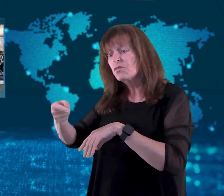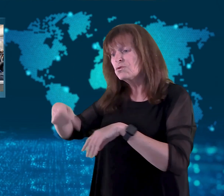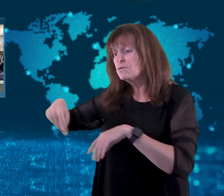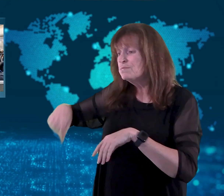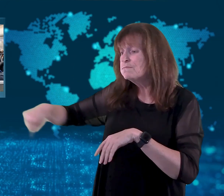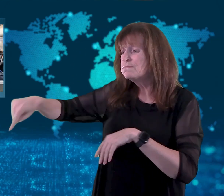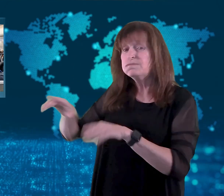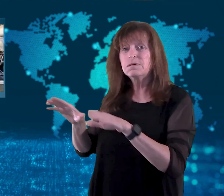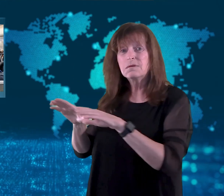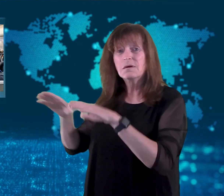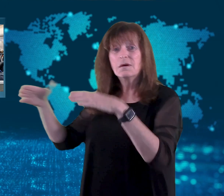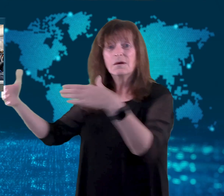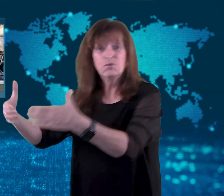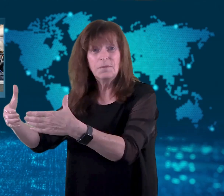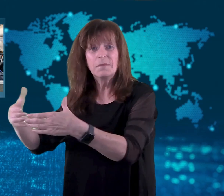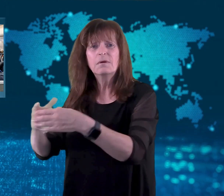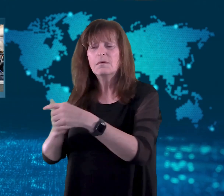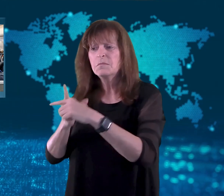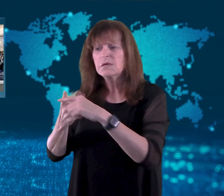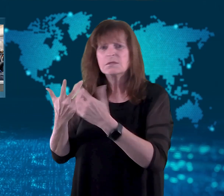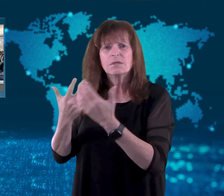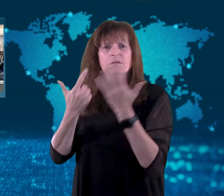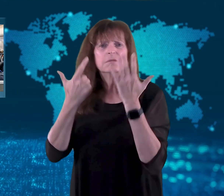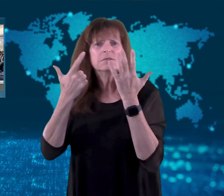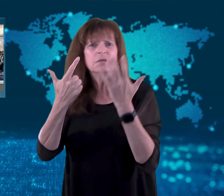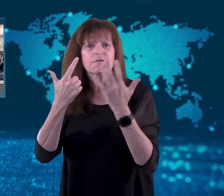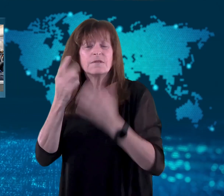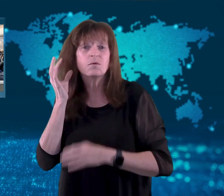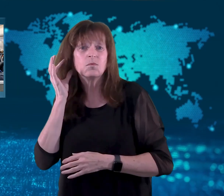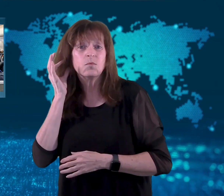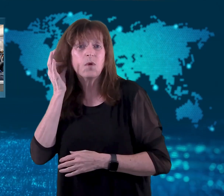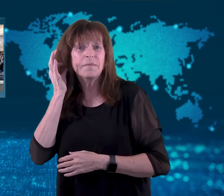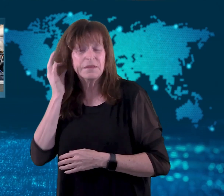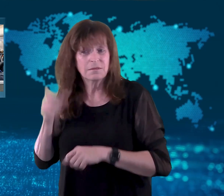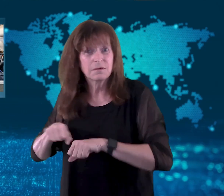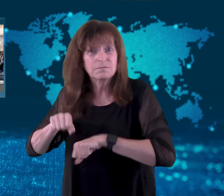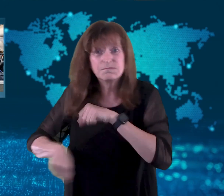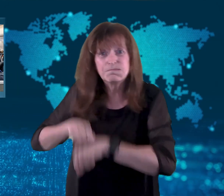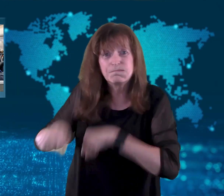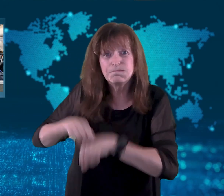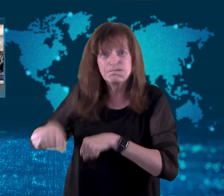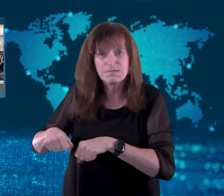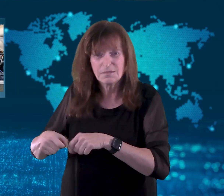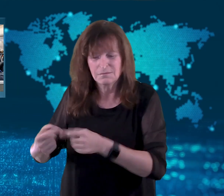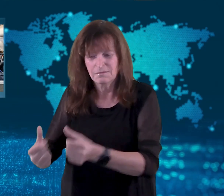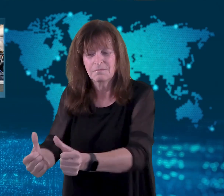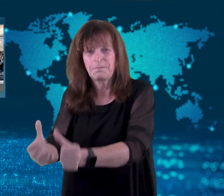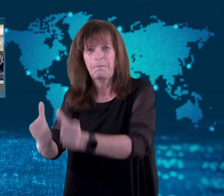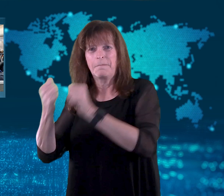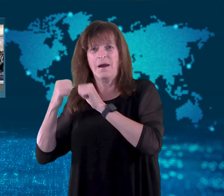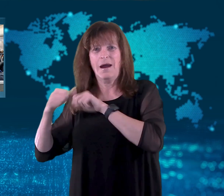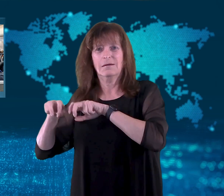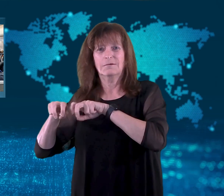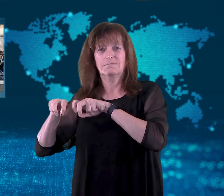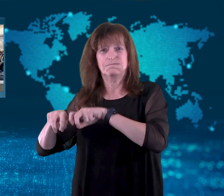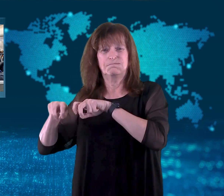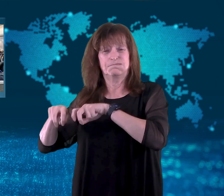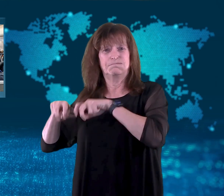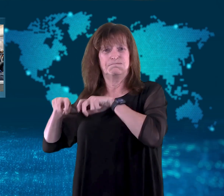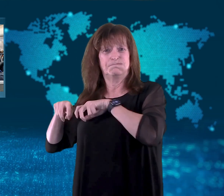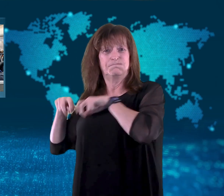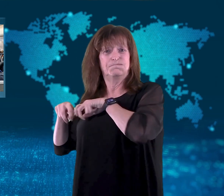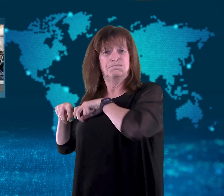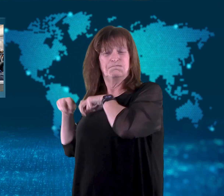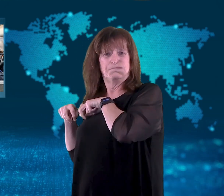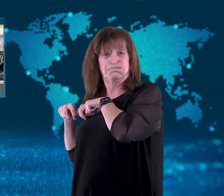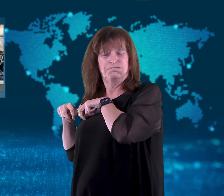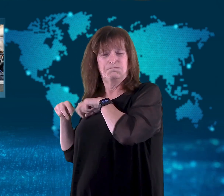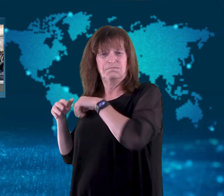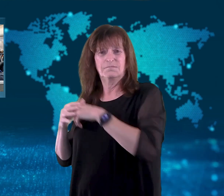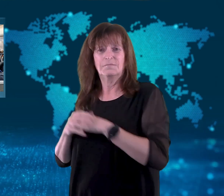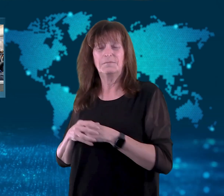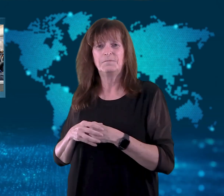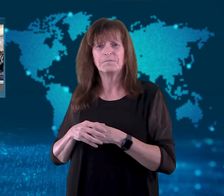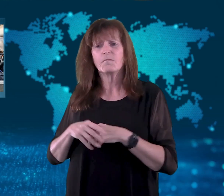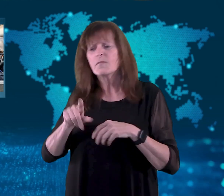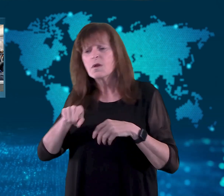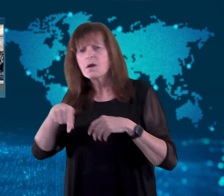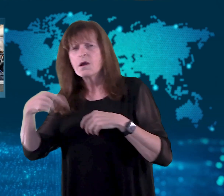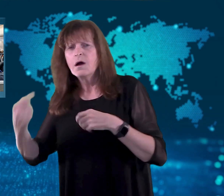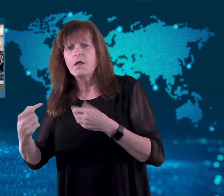The rest of the traveling group, including seven women riders, were in the economy section at